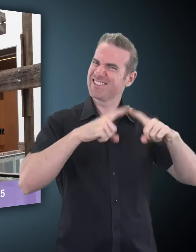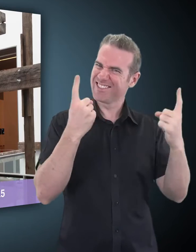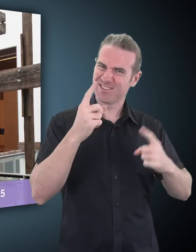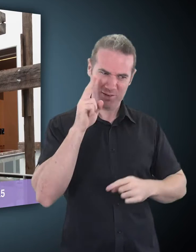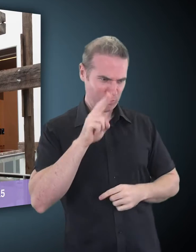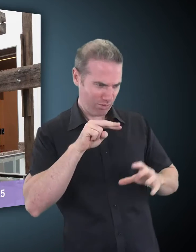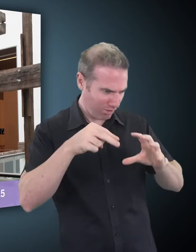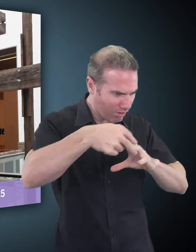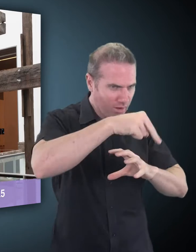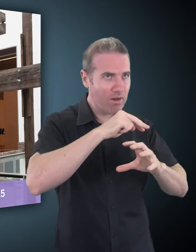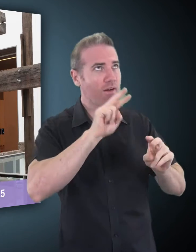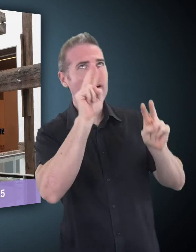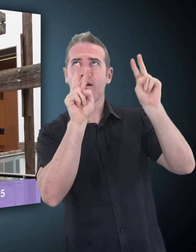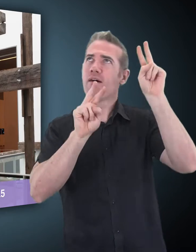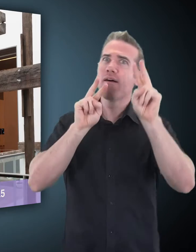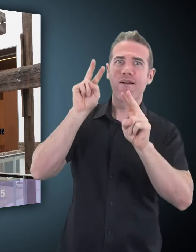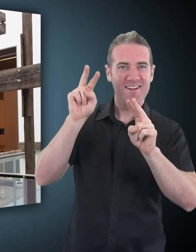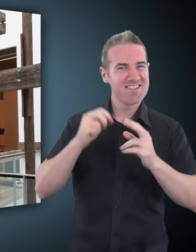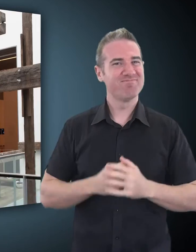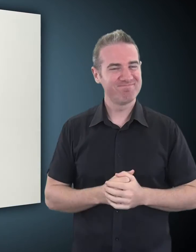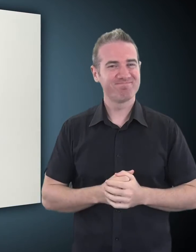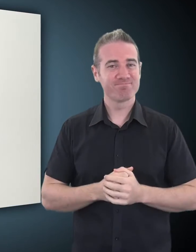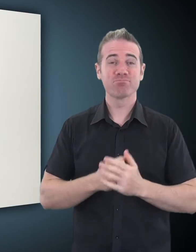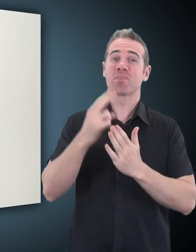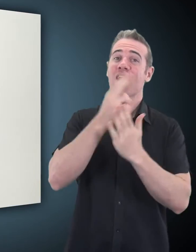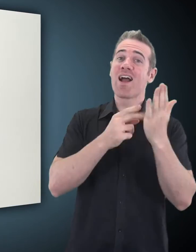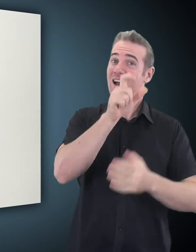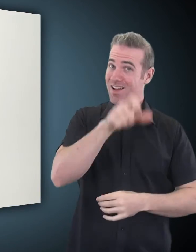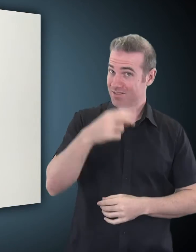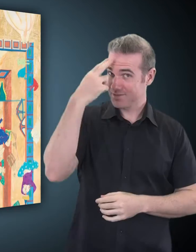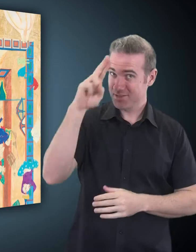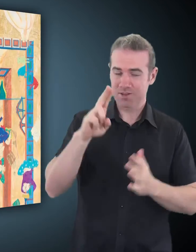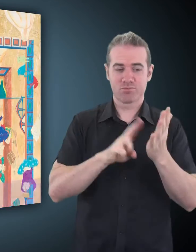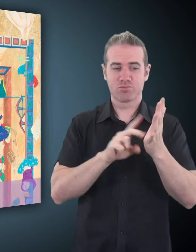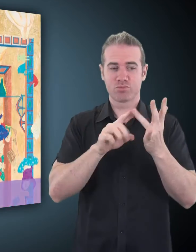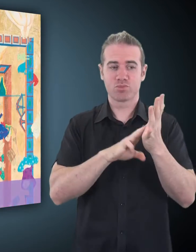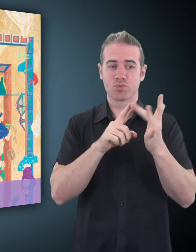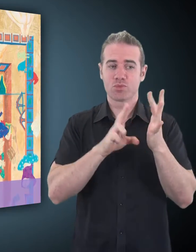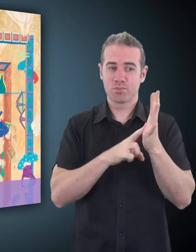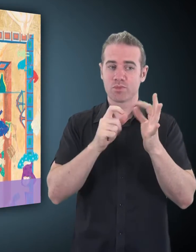kind of space that you navigate and inhabit. Nomin Bold is a Mongolian artist and he creates